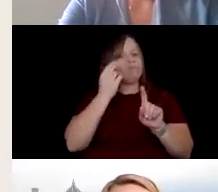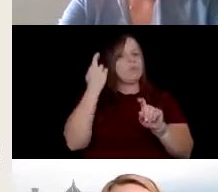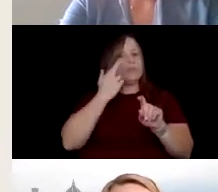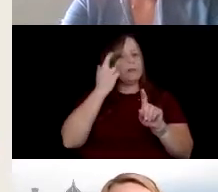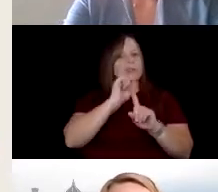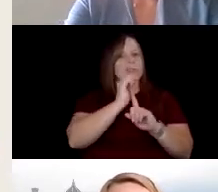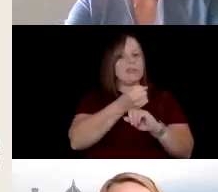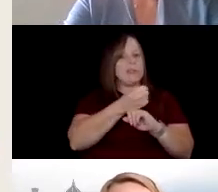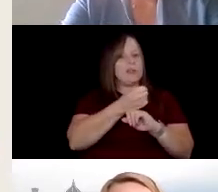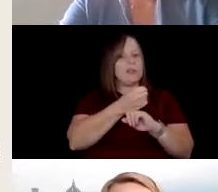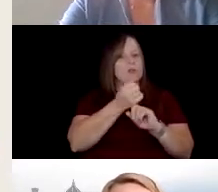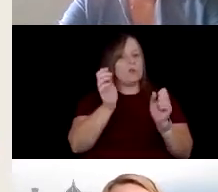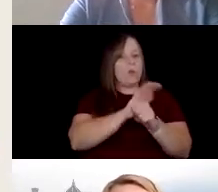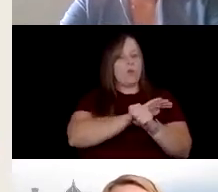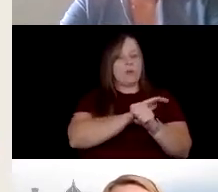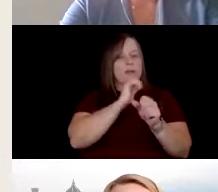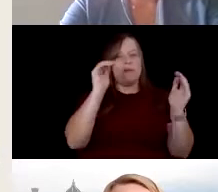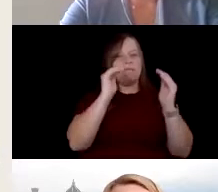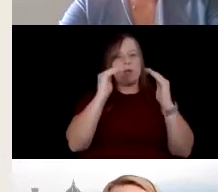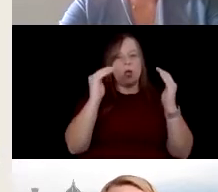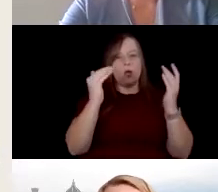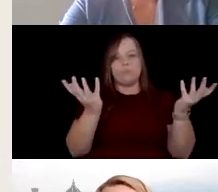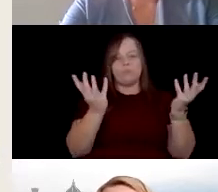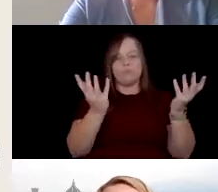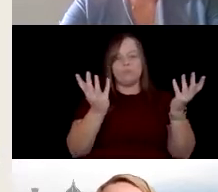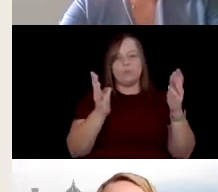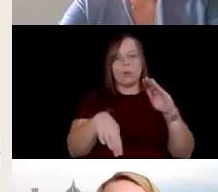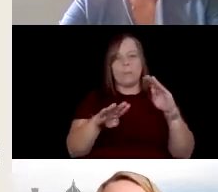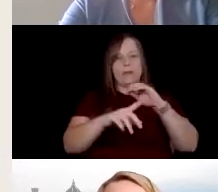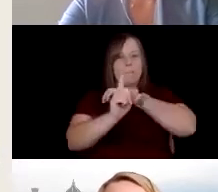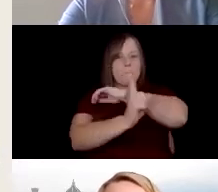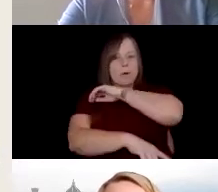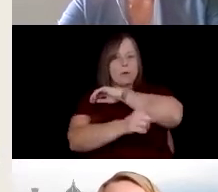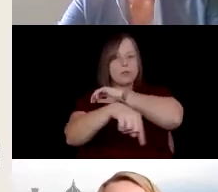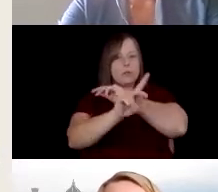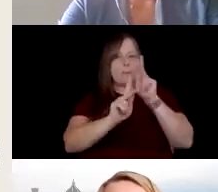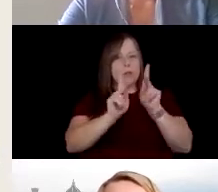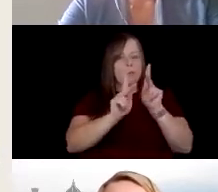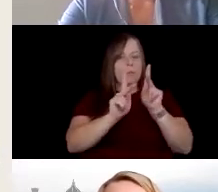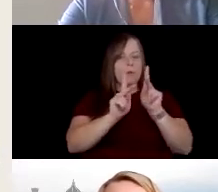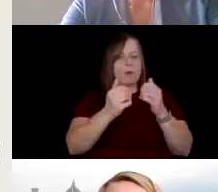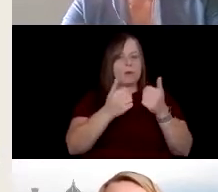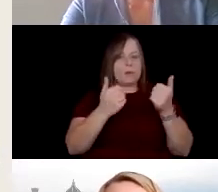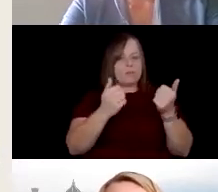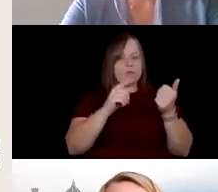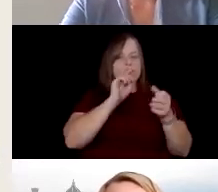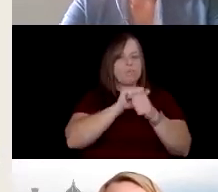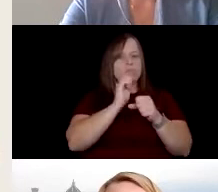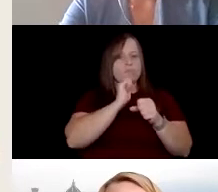that's totally unjust, right? You're basically punishing people for having suffered an injury while serving their country,